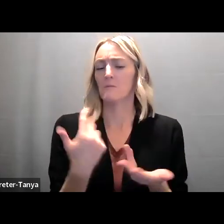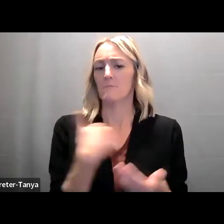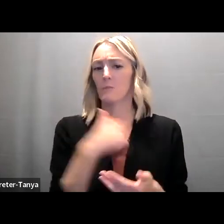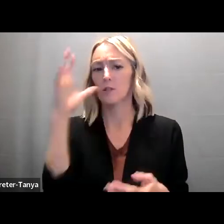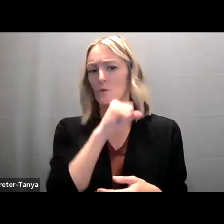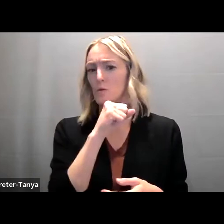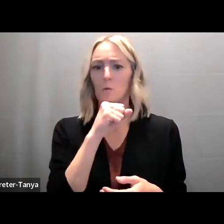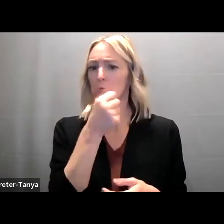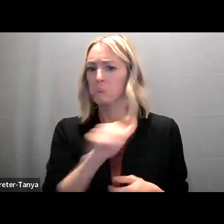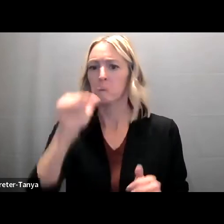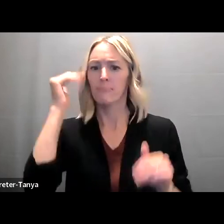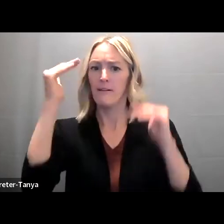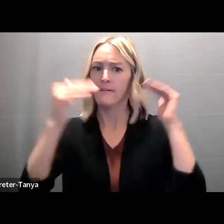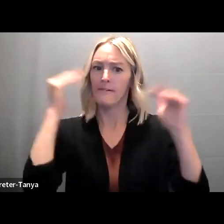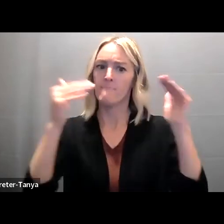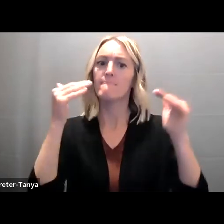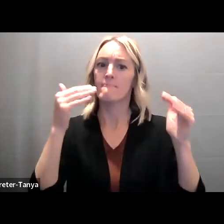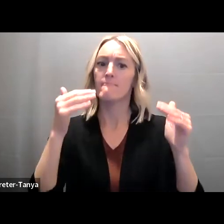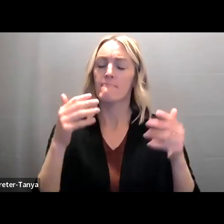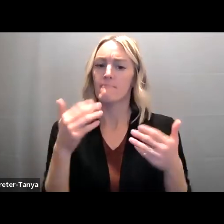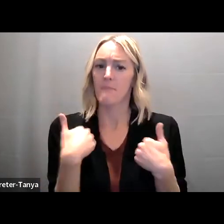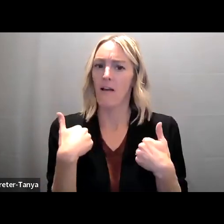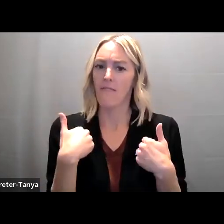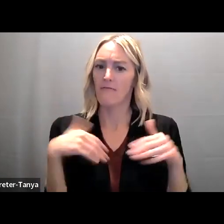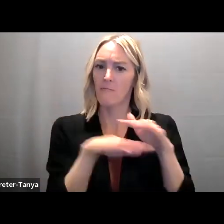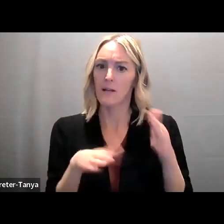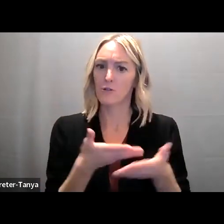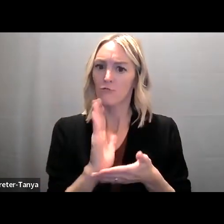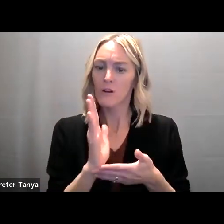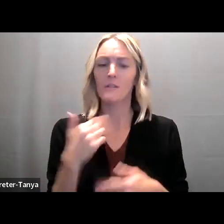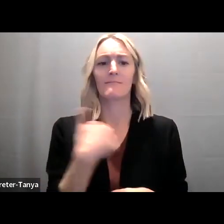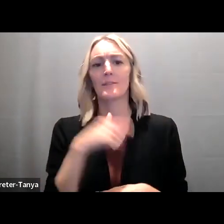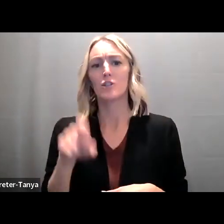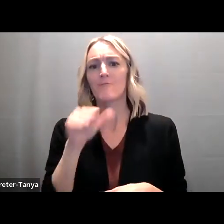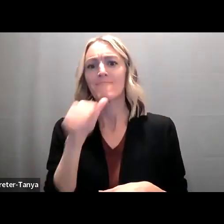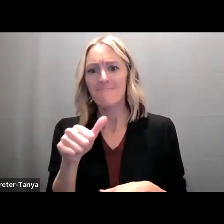adult living on their own would have, right and we shouldn't have the to stipulate.